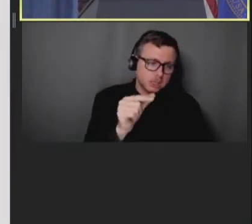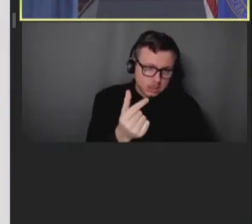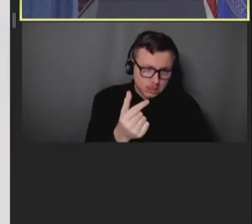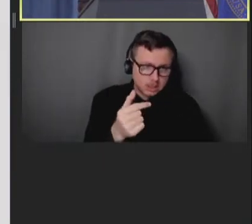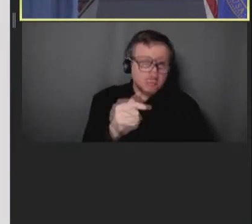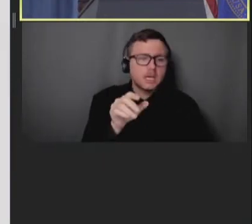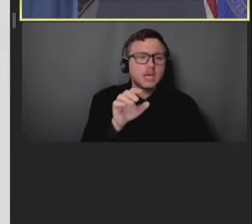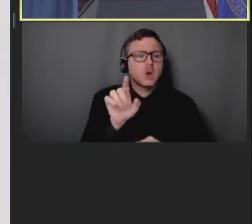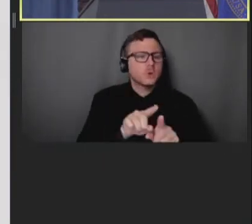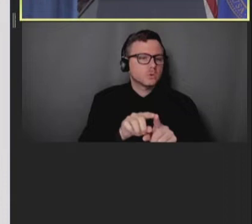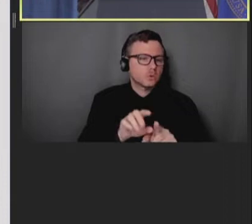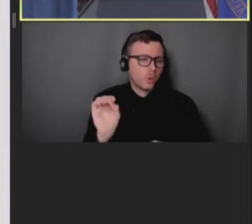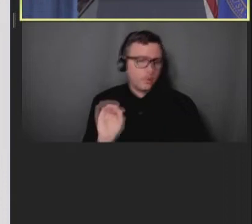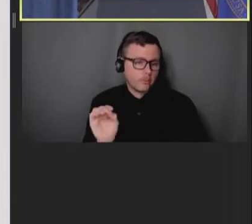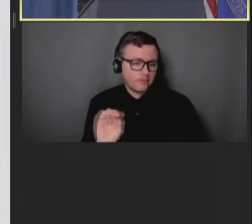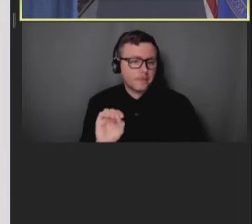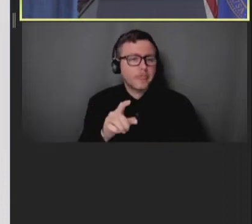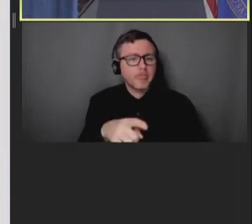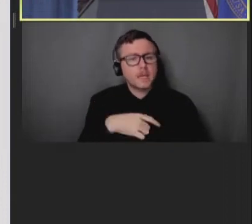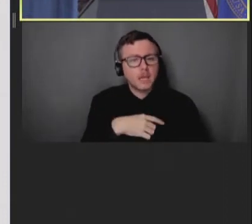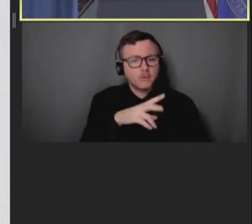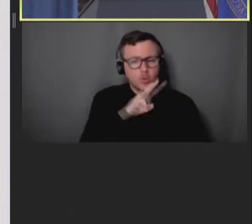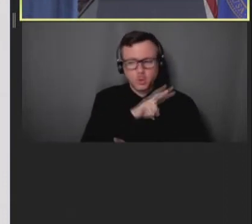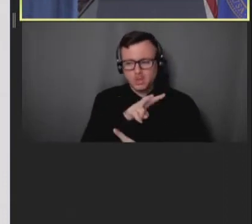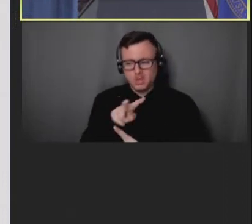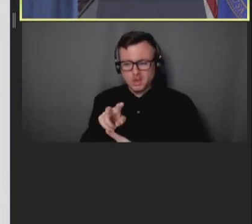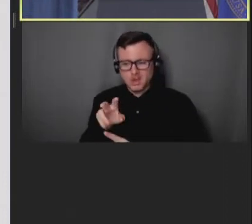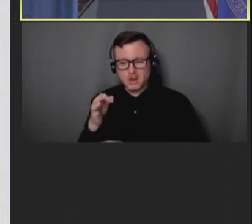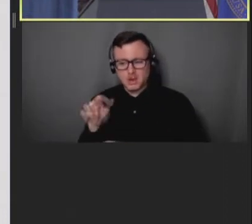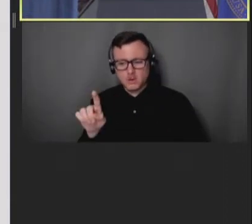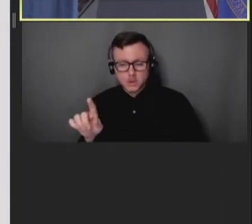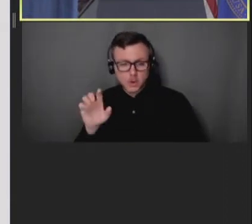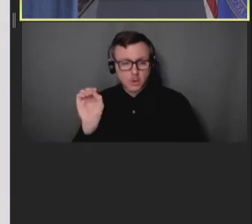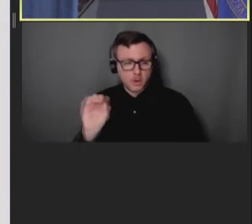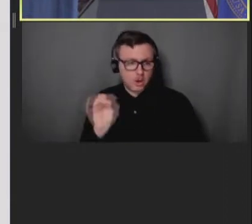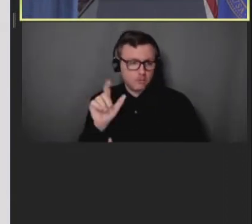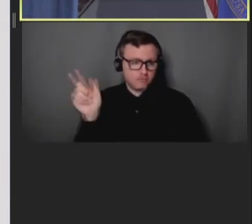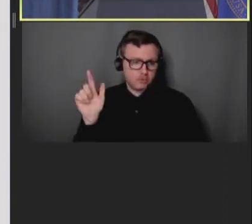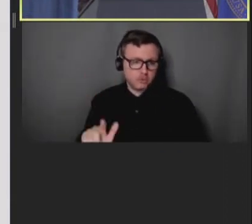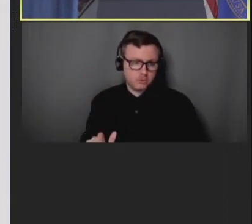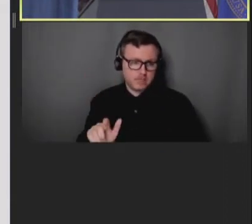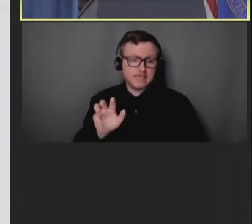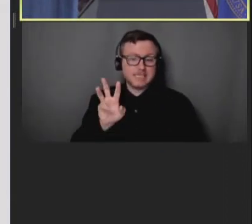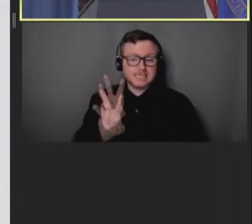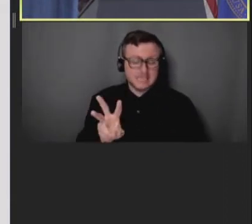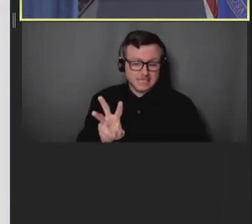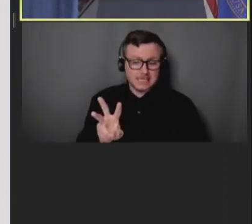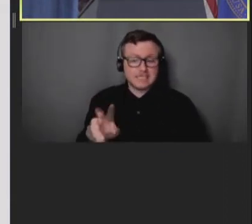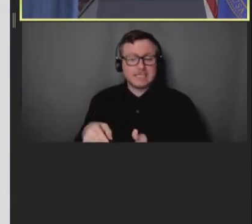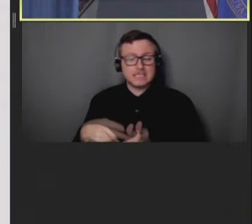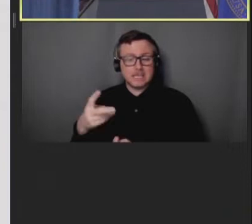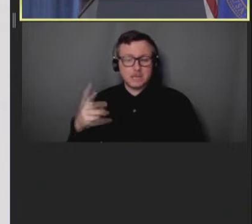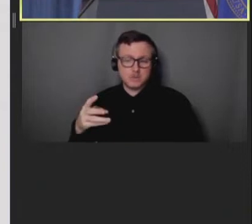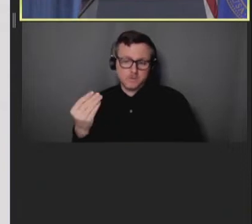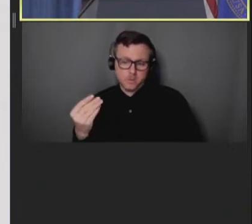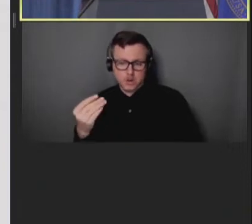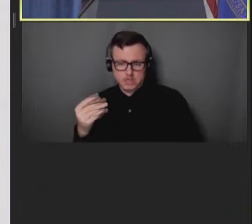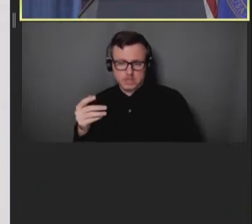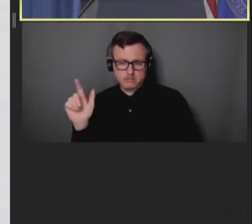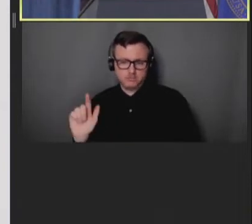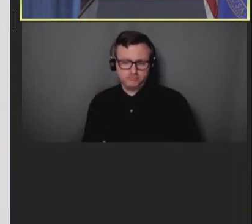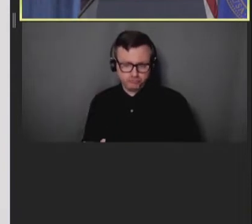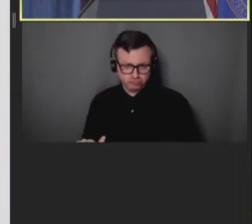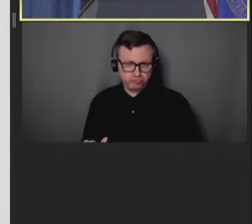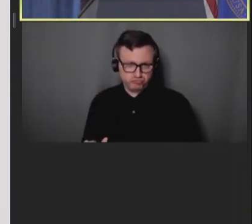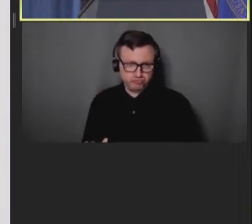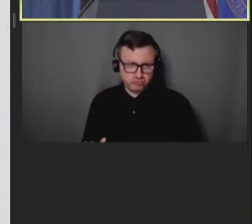If you look out to day 91, the omicron is reduced by six to 14-fold below that of the D614G results.